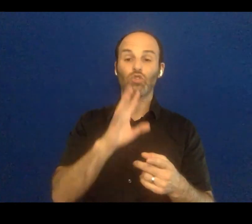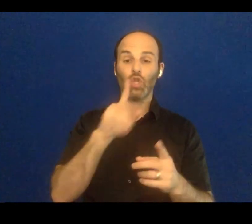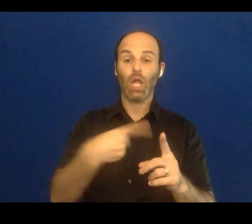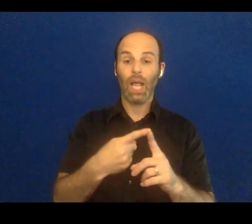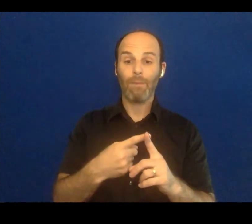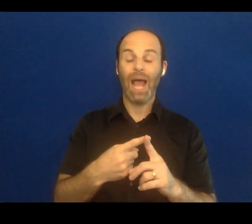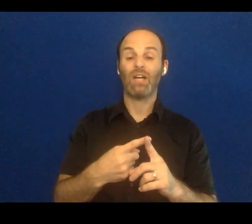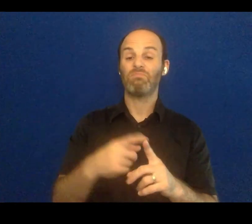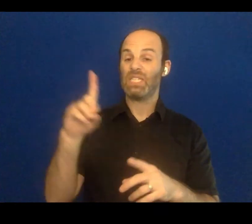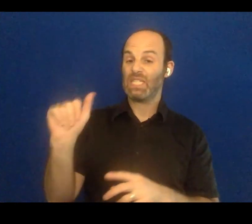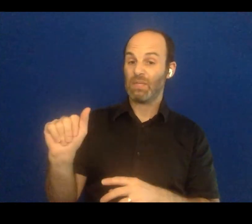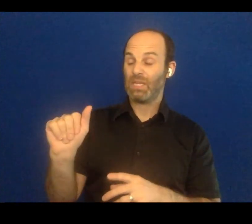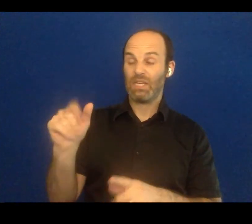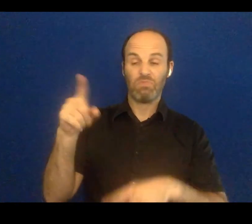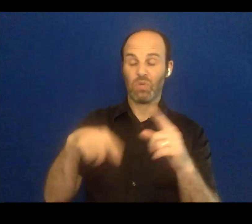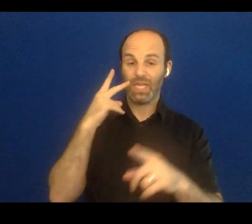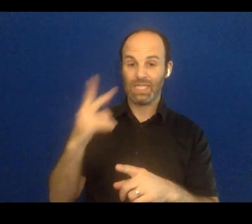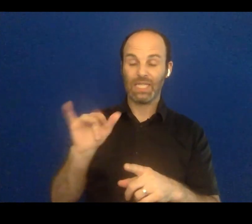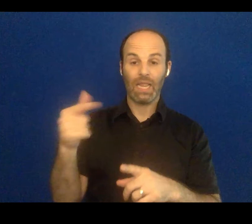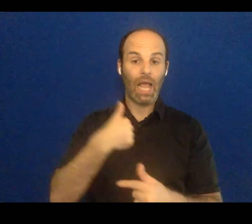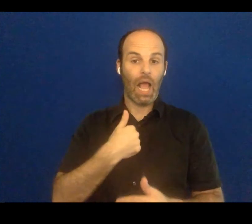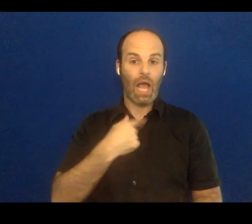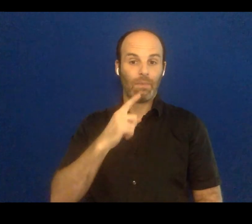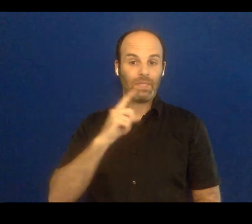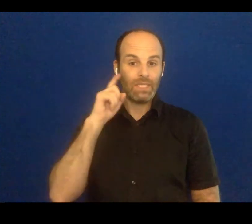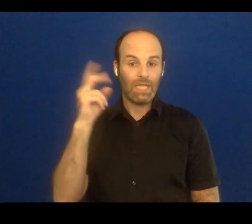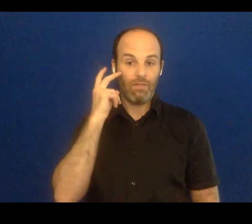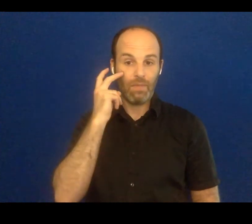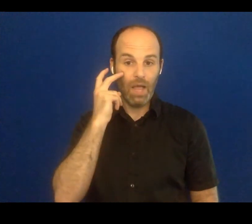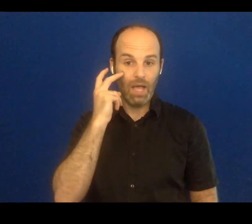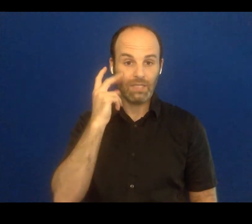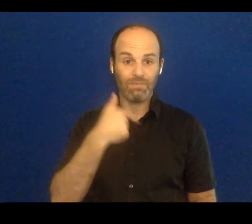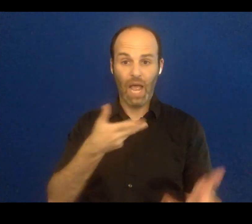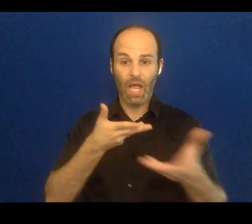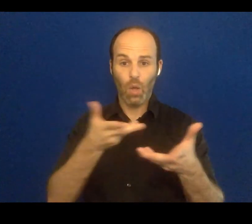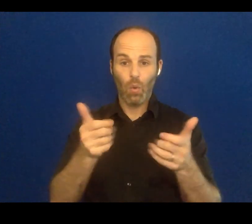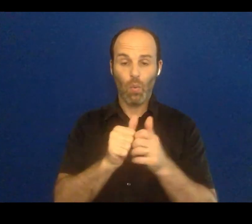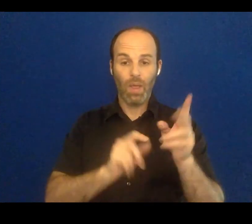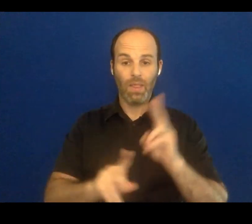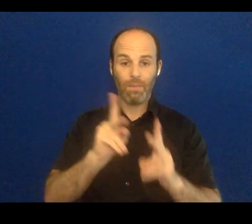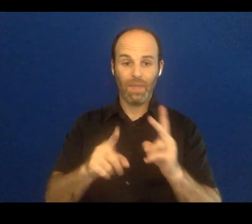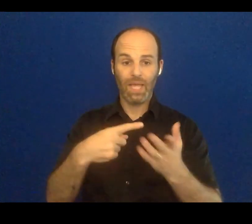DISABILITY, I'M DEAF BLIND AND WHEN I TALK TO PEOPLE AND THE